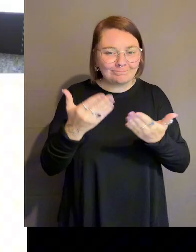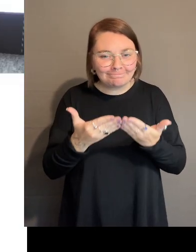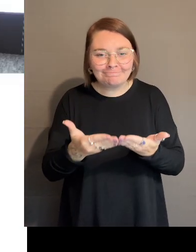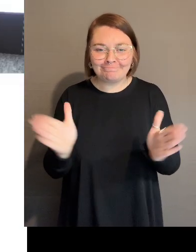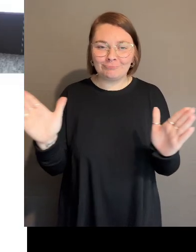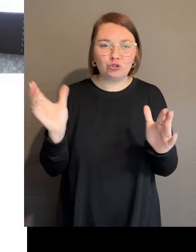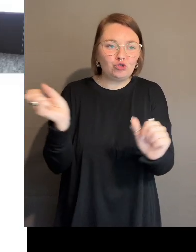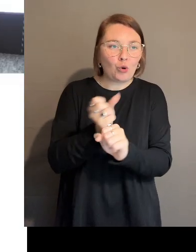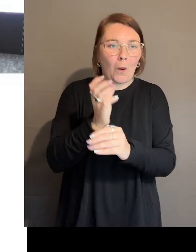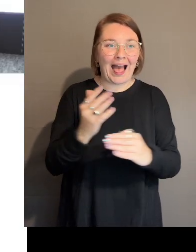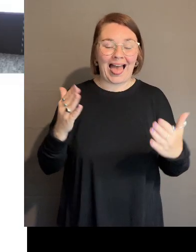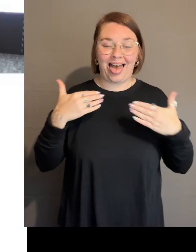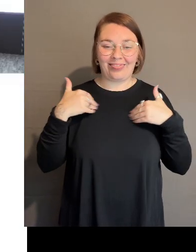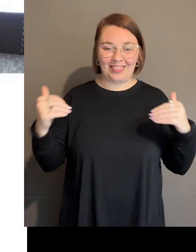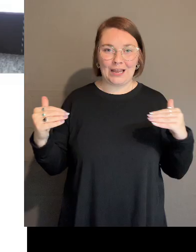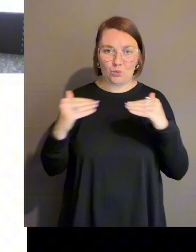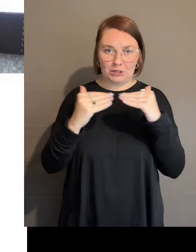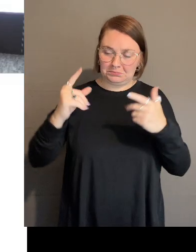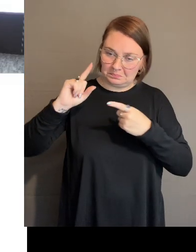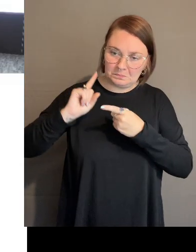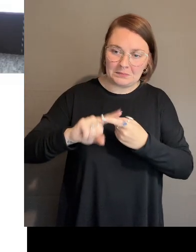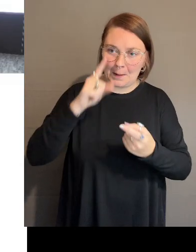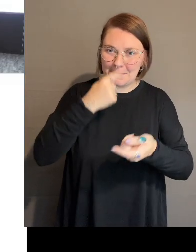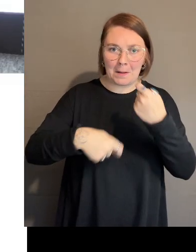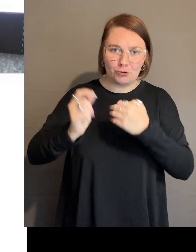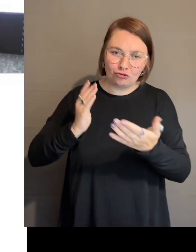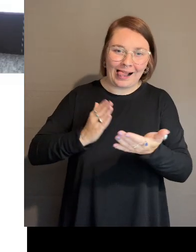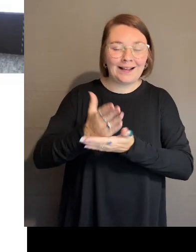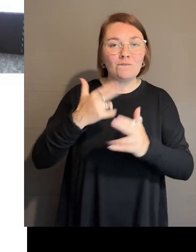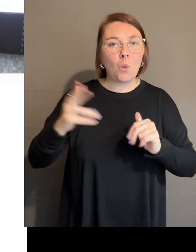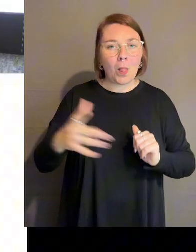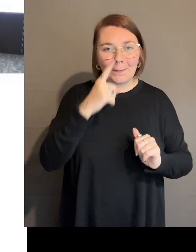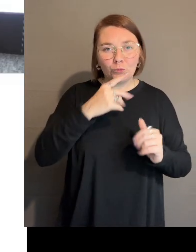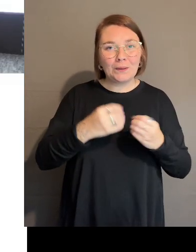To ensure health equity is an enduring reality for all people with disability.